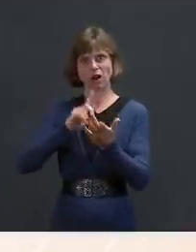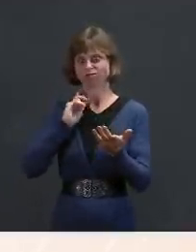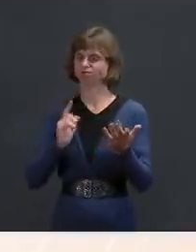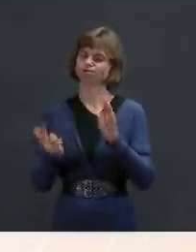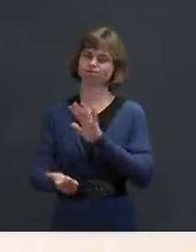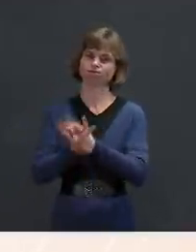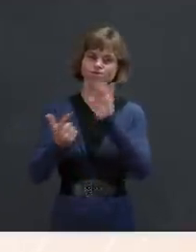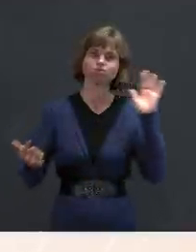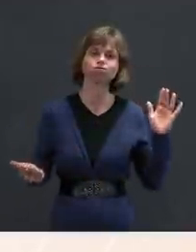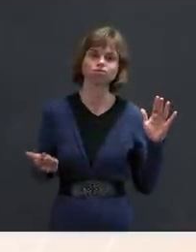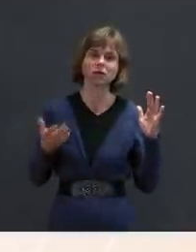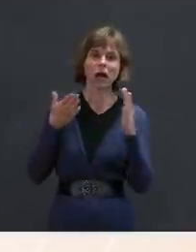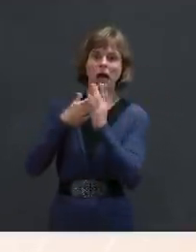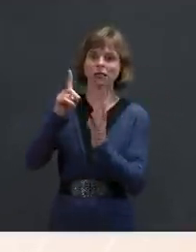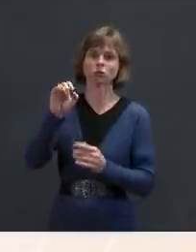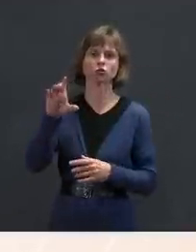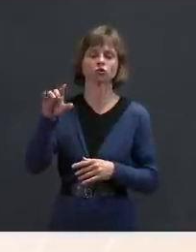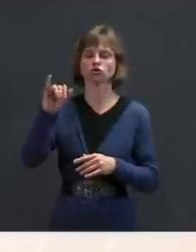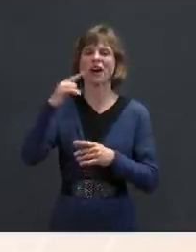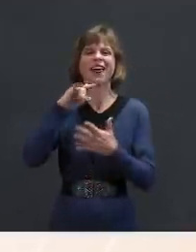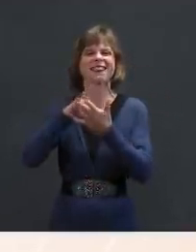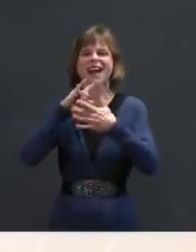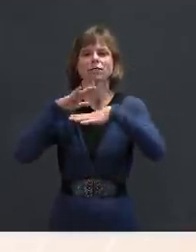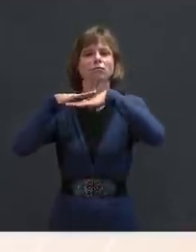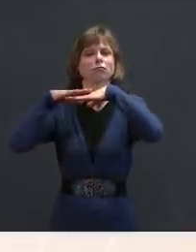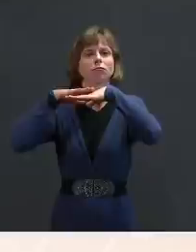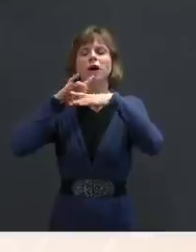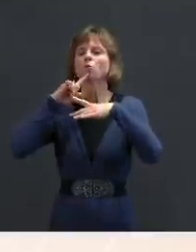And that's just the tip of it. And I must tell you that it pains me